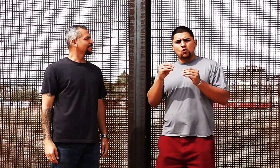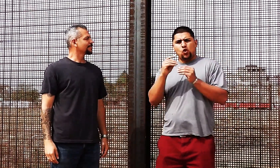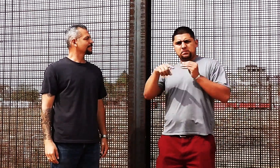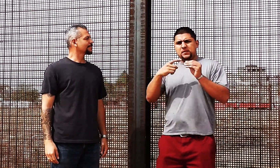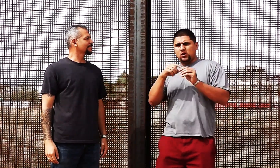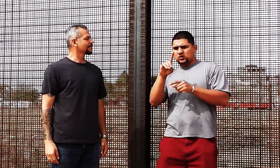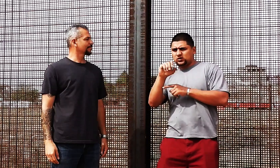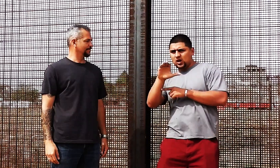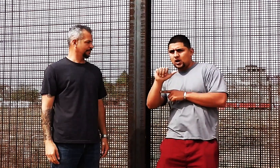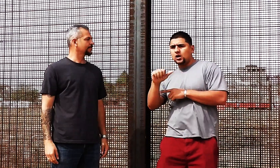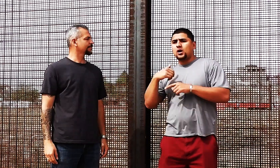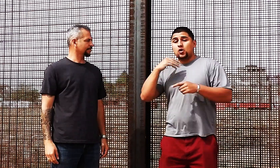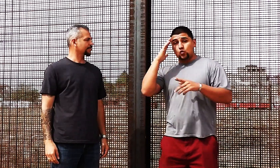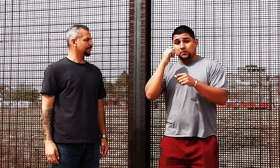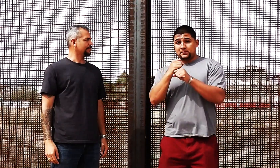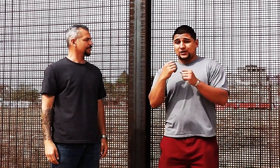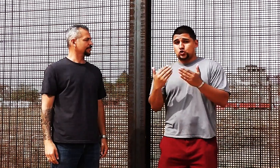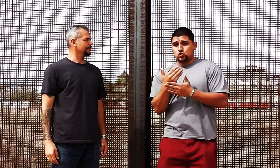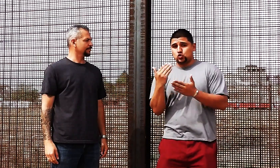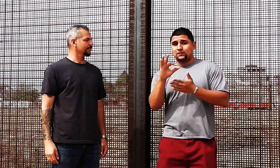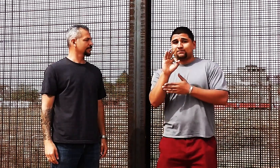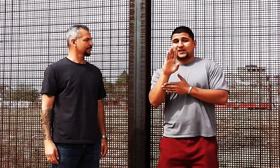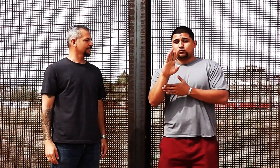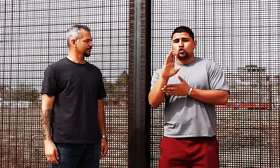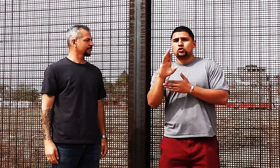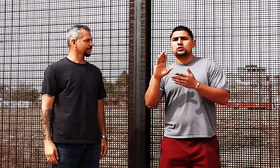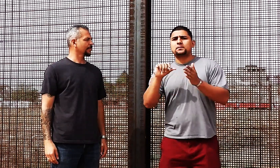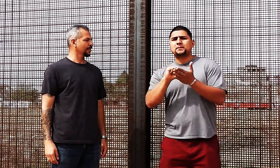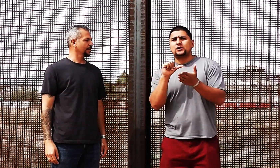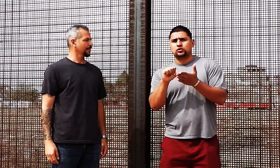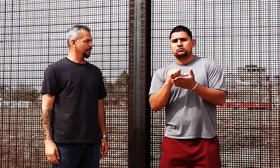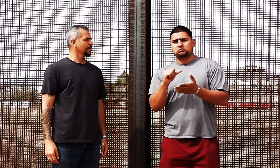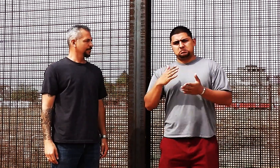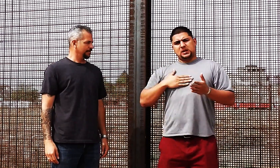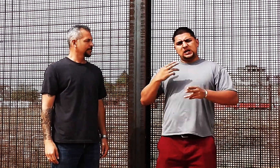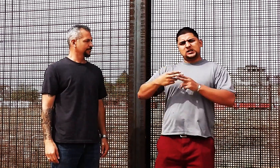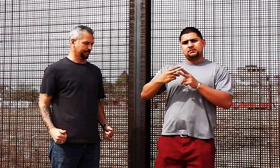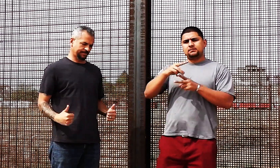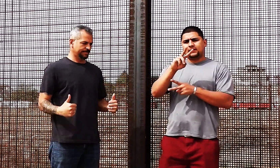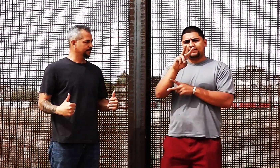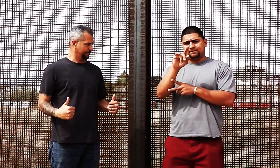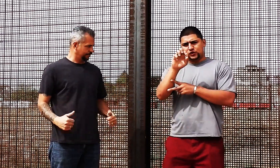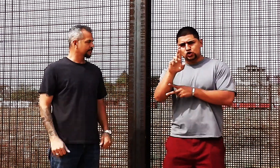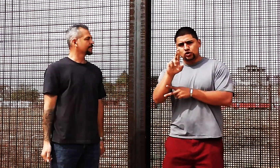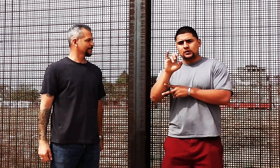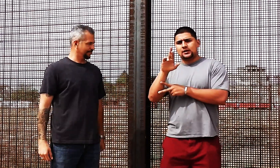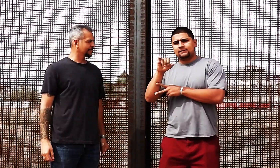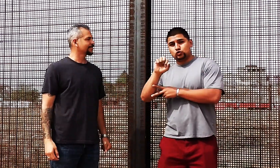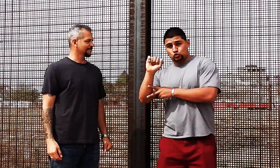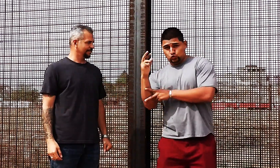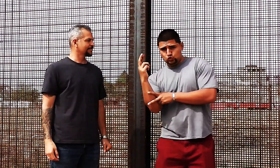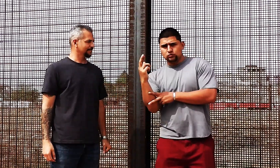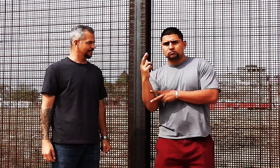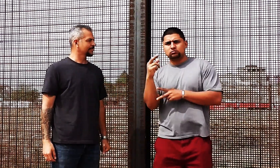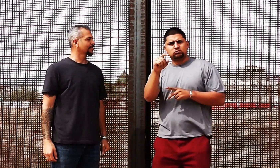I will post more about DACA under my new established Facebook page under my name - Victor Erives, Jr.